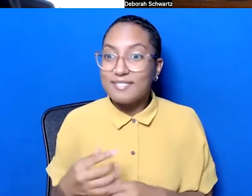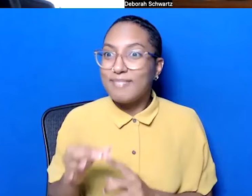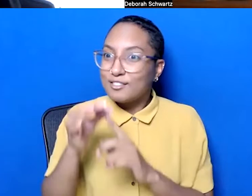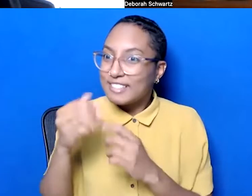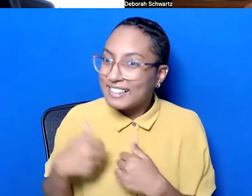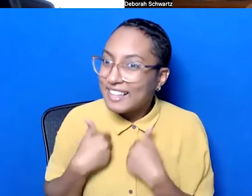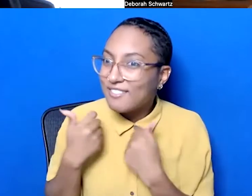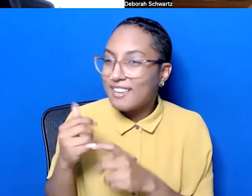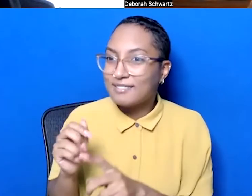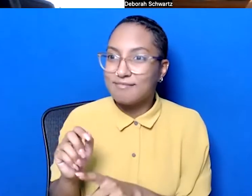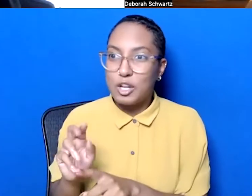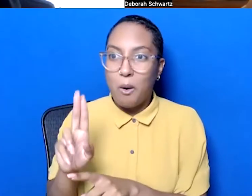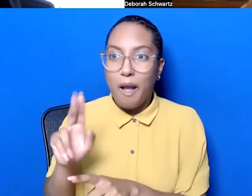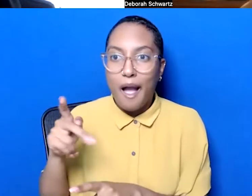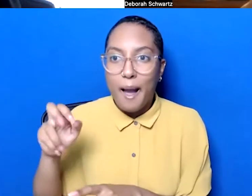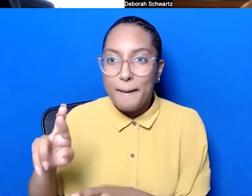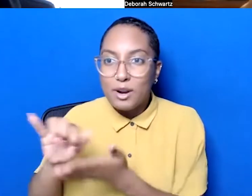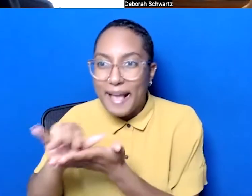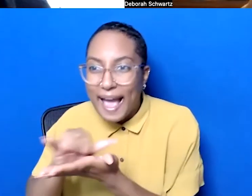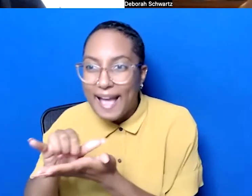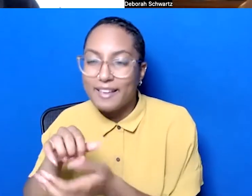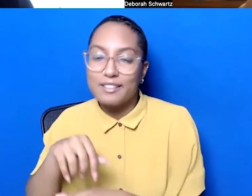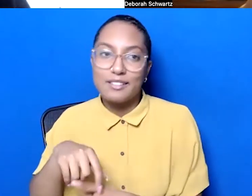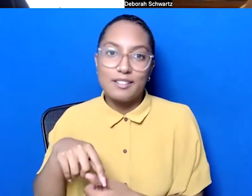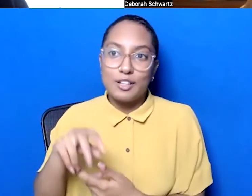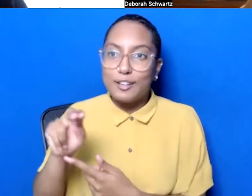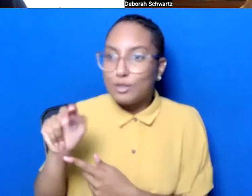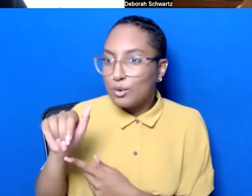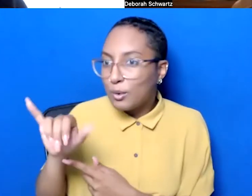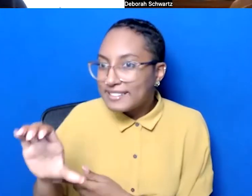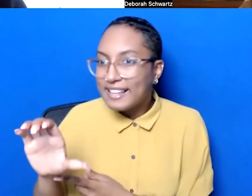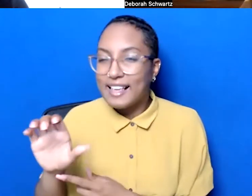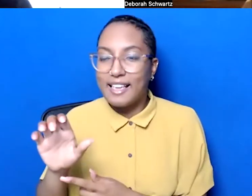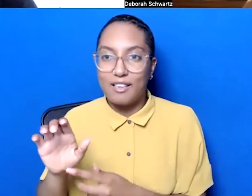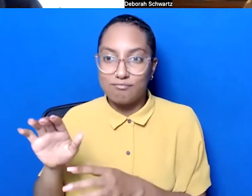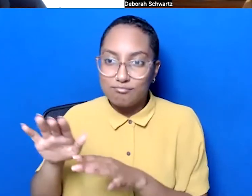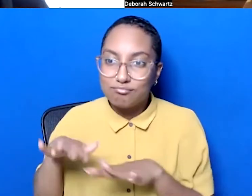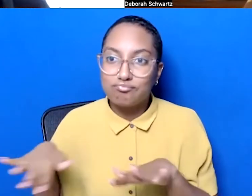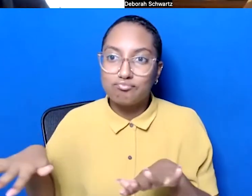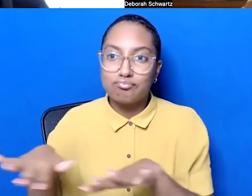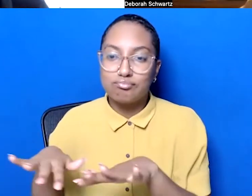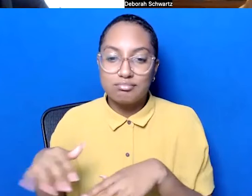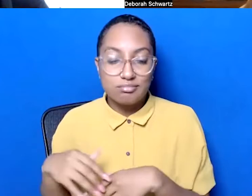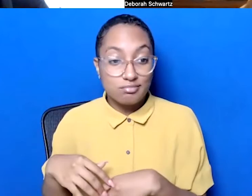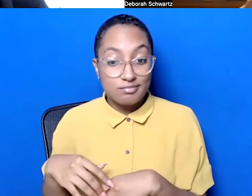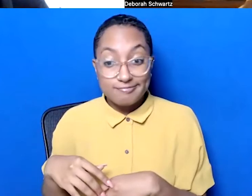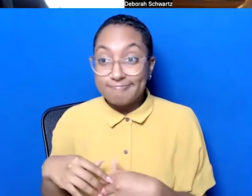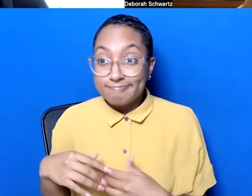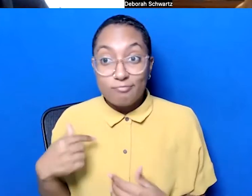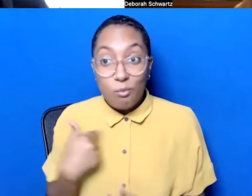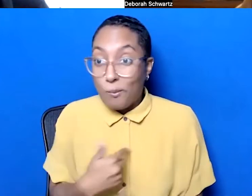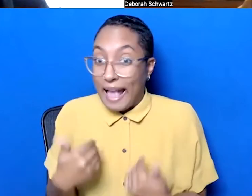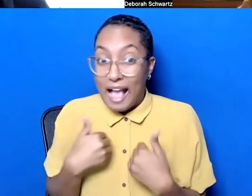in, you know, in New York City in general, we have a very complicated history that-